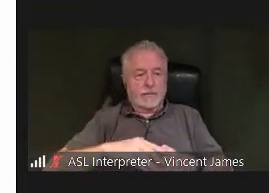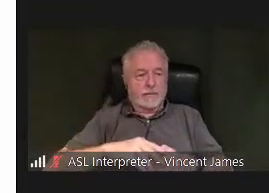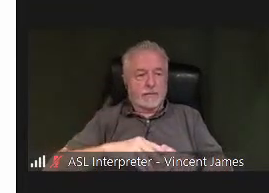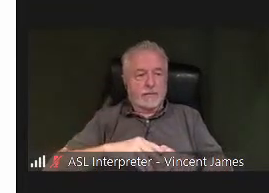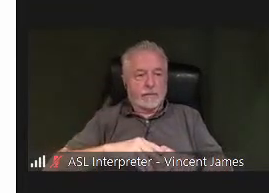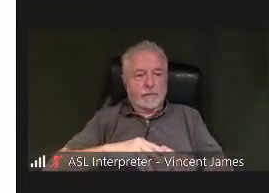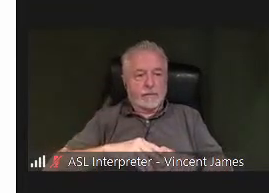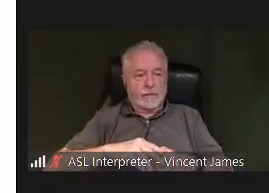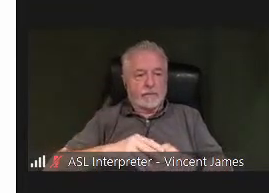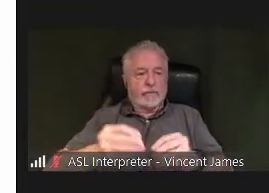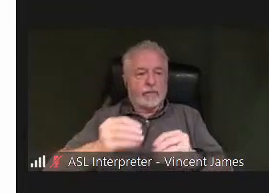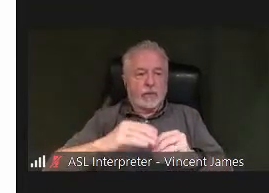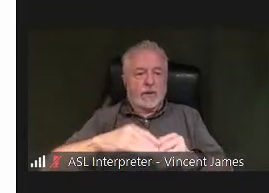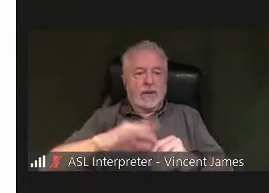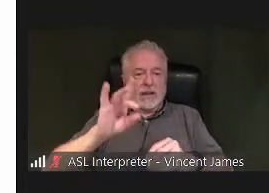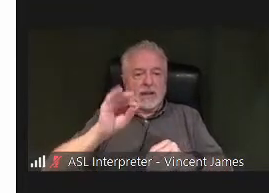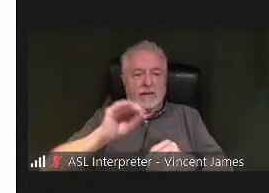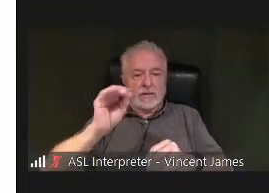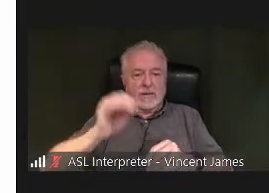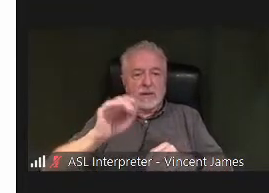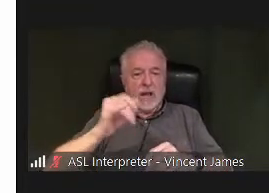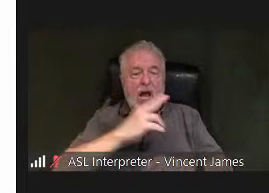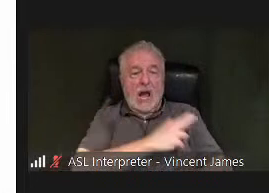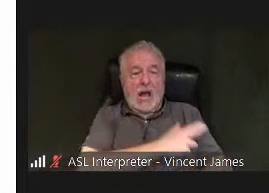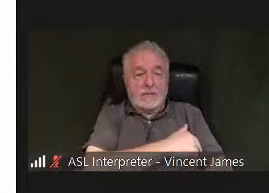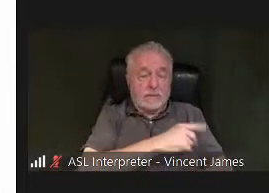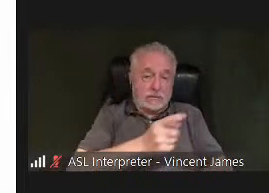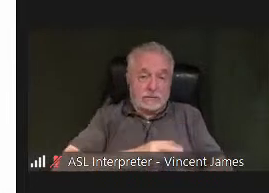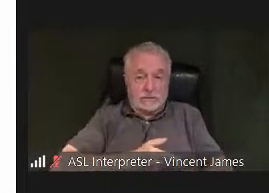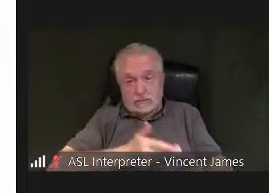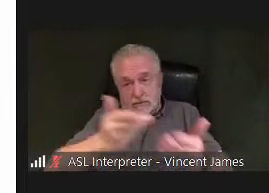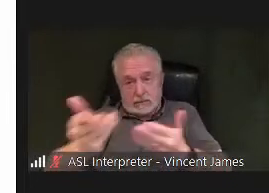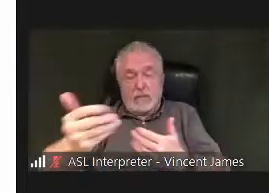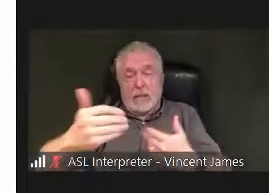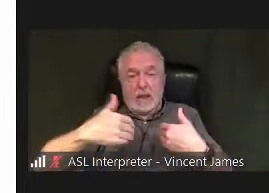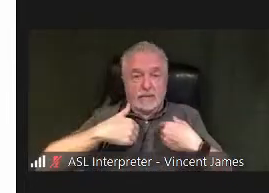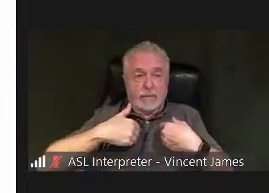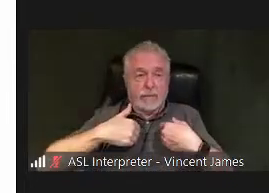More than 80 percent of the hospitalizations have.